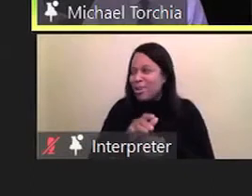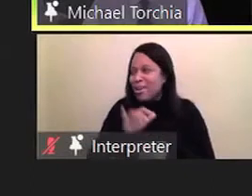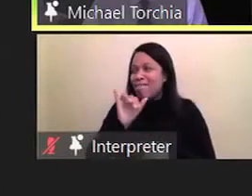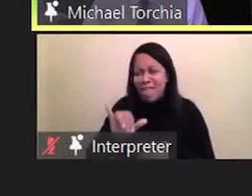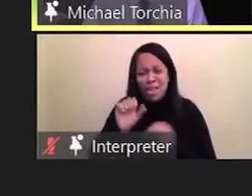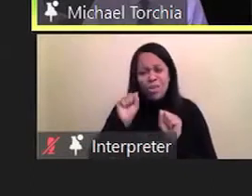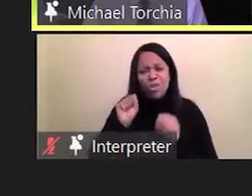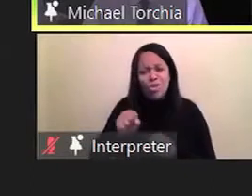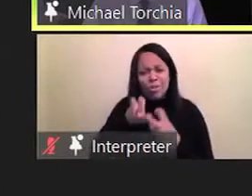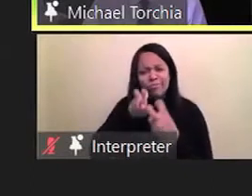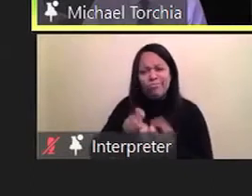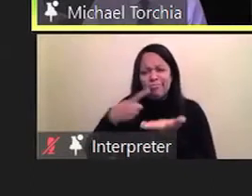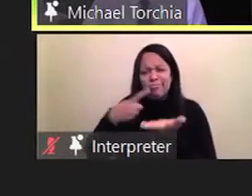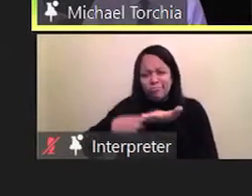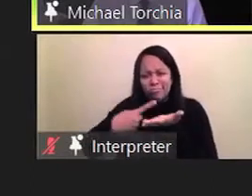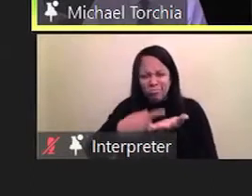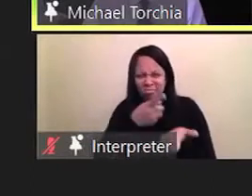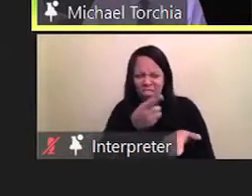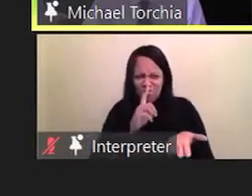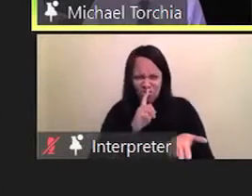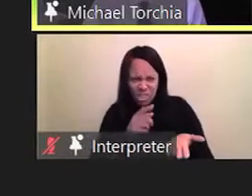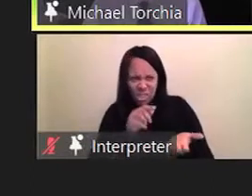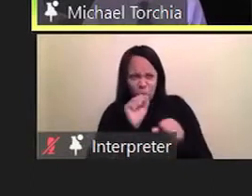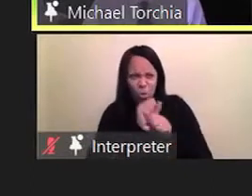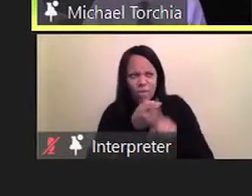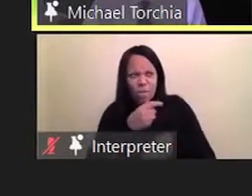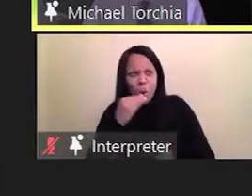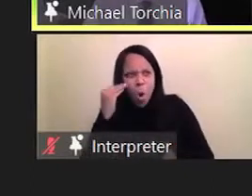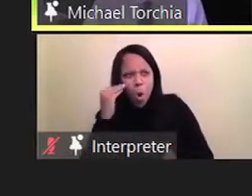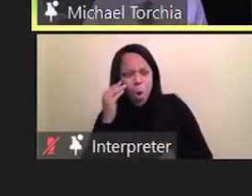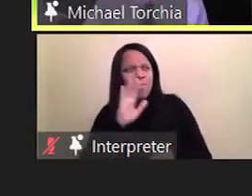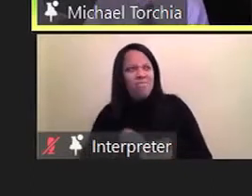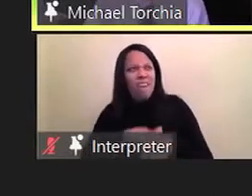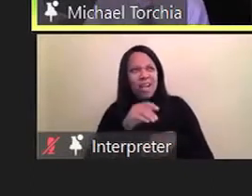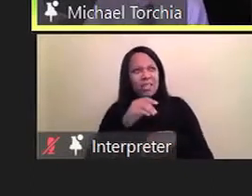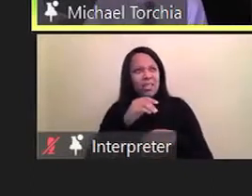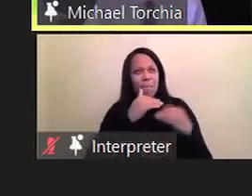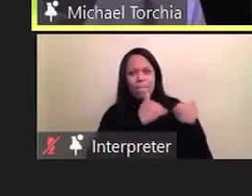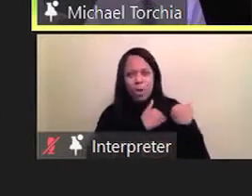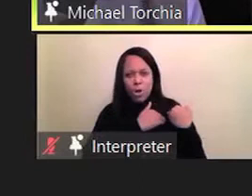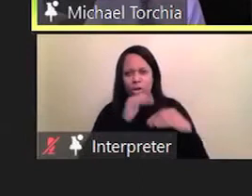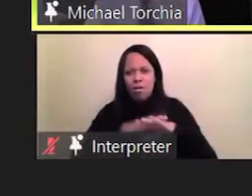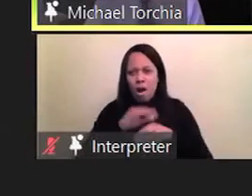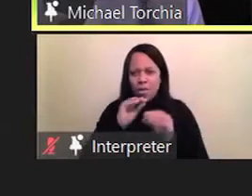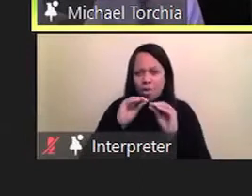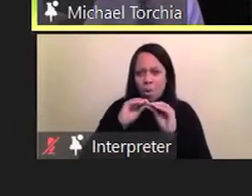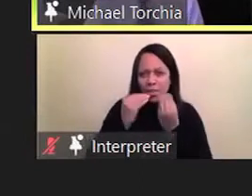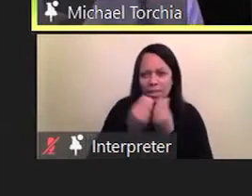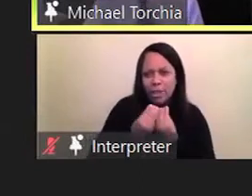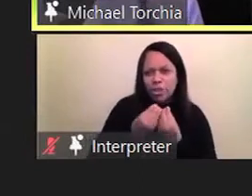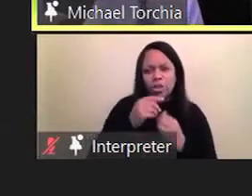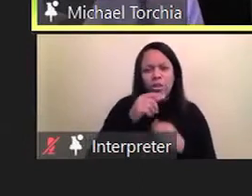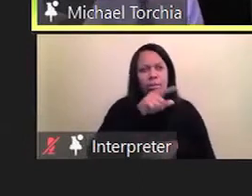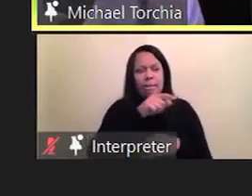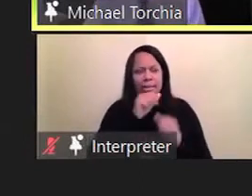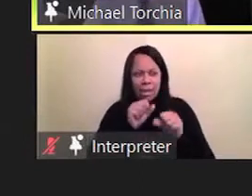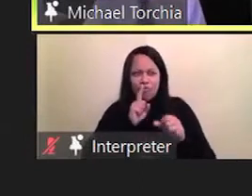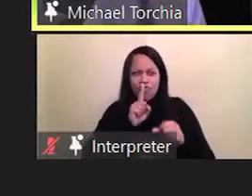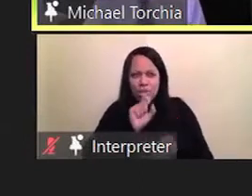Well, can you really work from home? Is it an undue hardship? How are we going to keep our eye on you? Can you really get as much done?